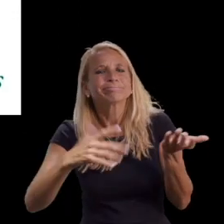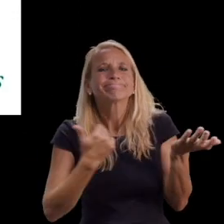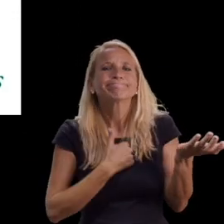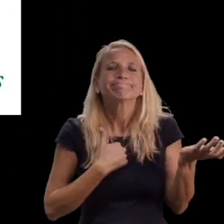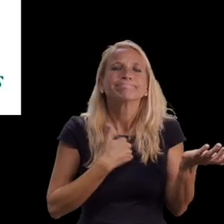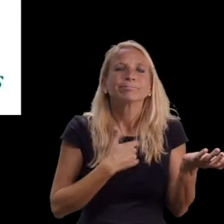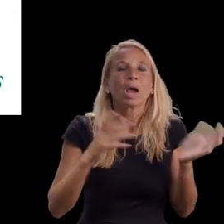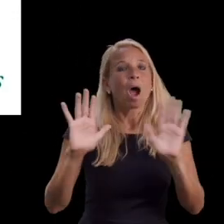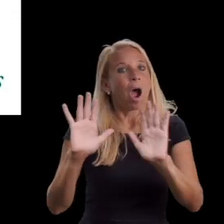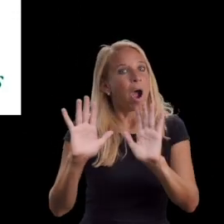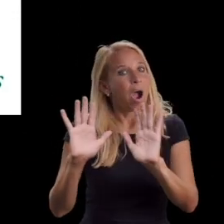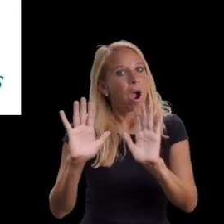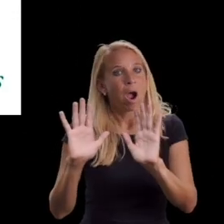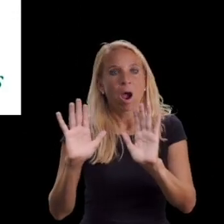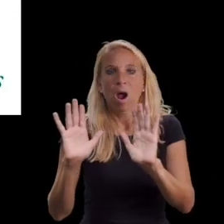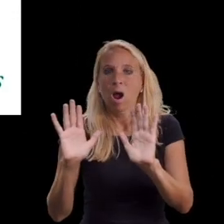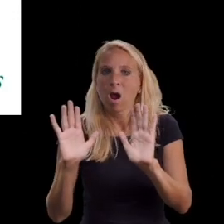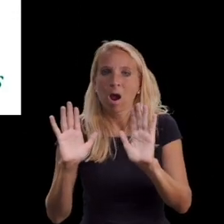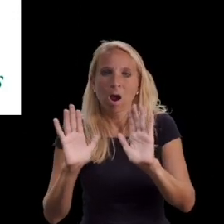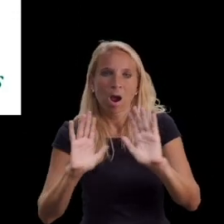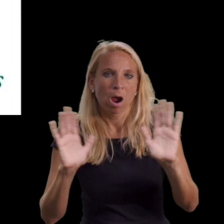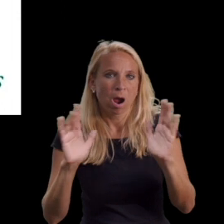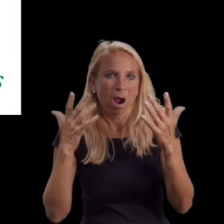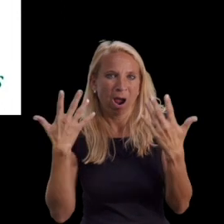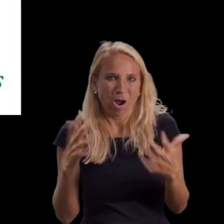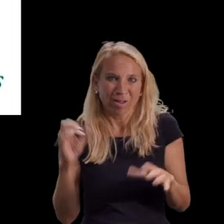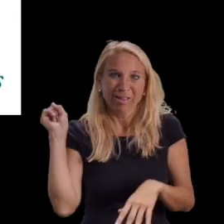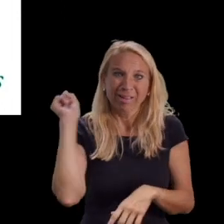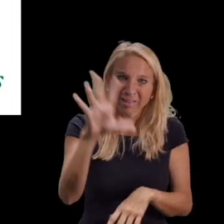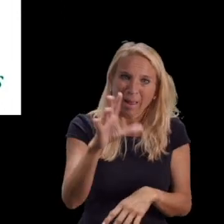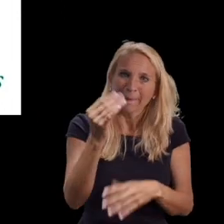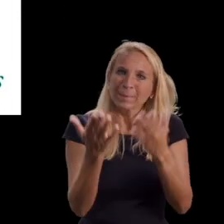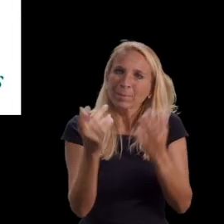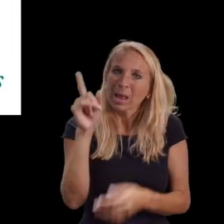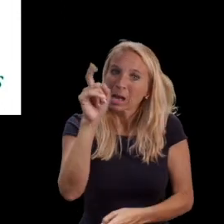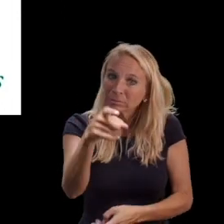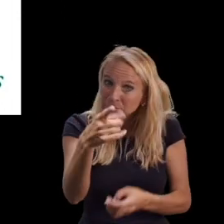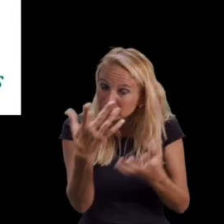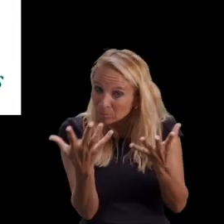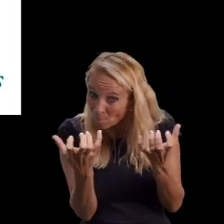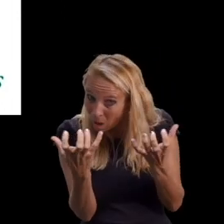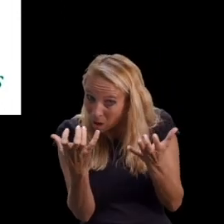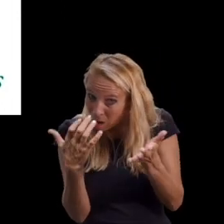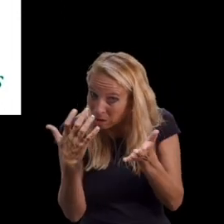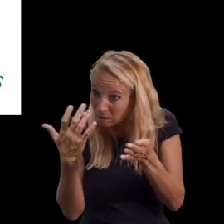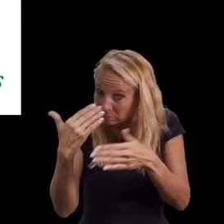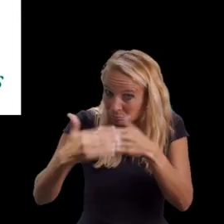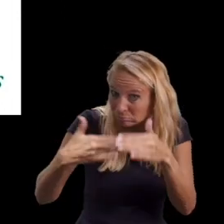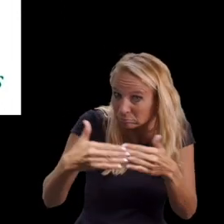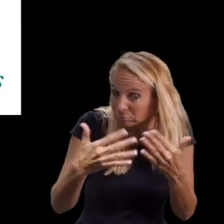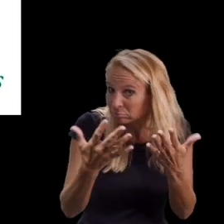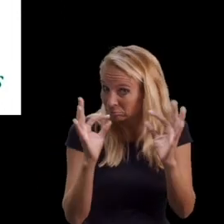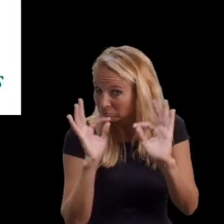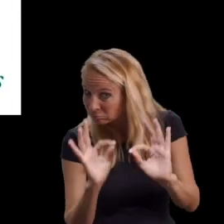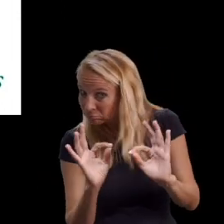and denial notice, excuse me, has been delivered to you and might ask you how you're wanting to proceed.